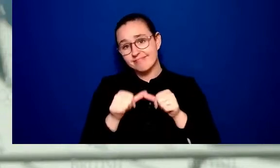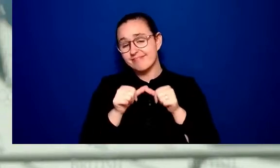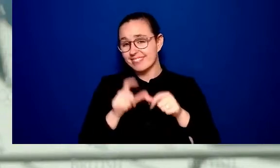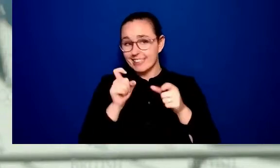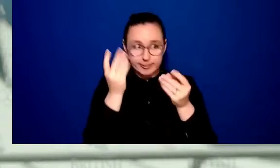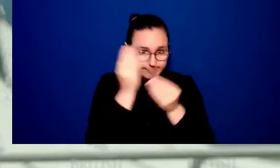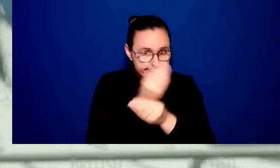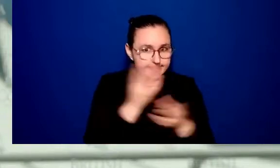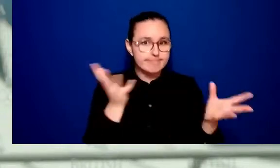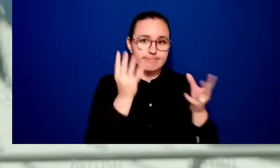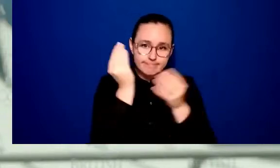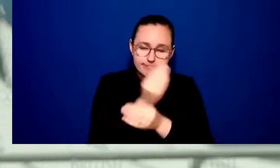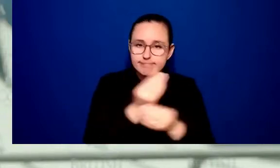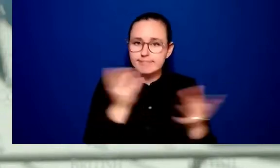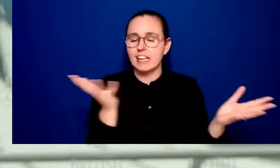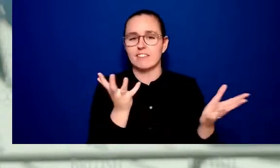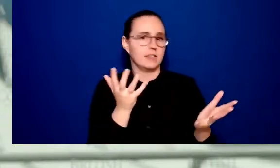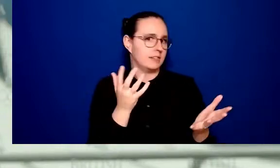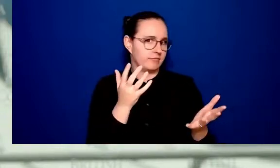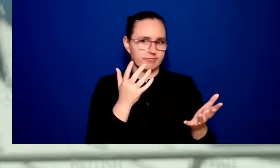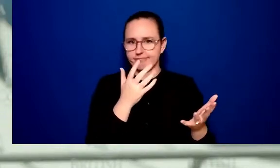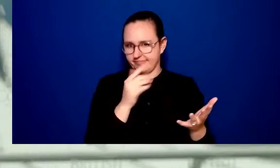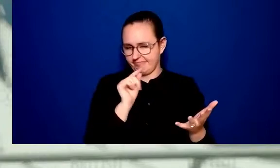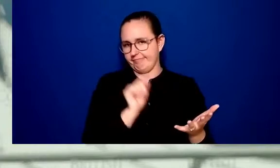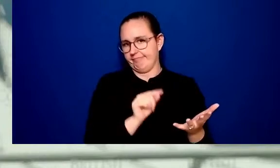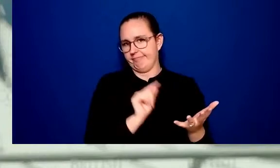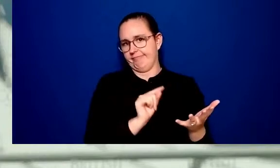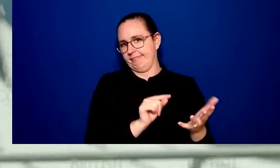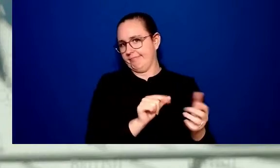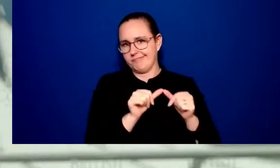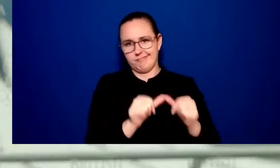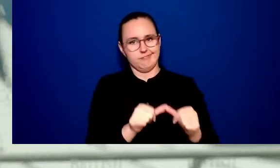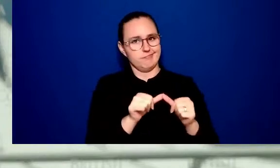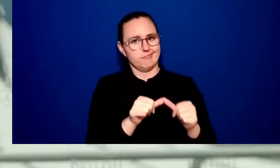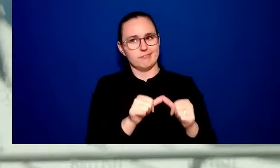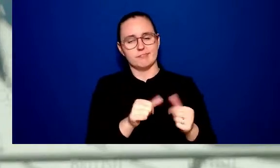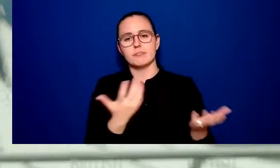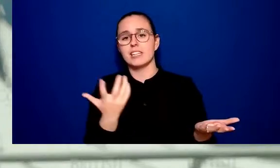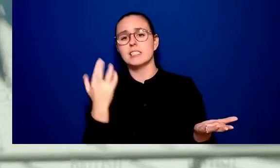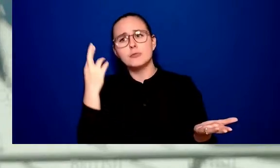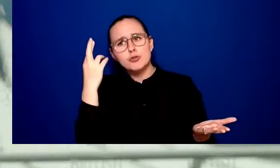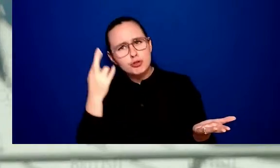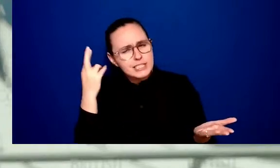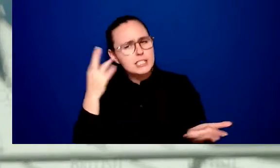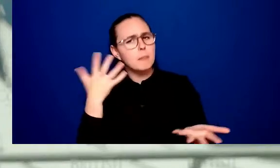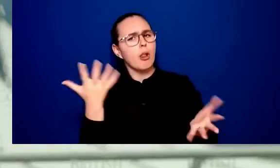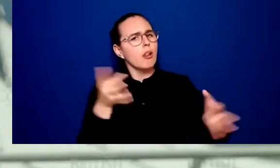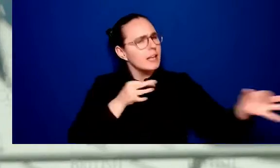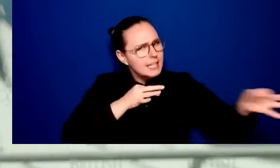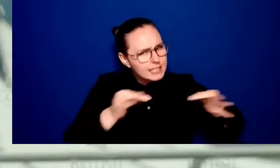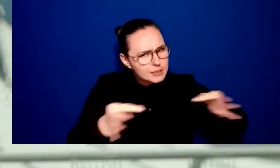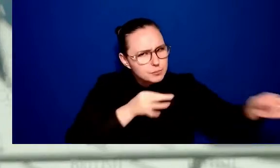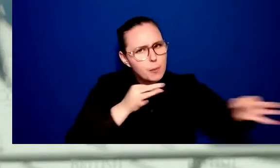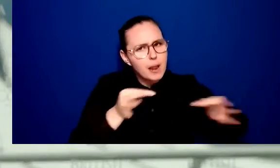voice of rational thought to help people understand what